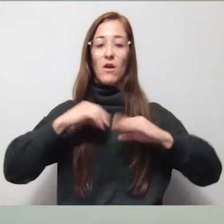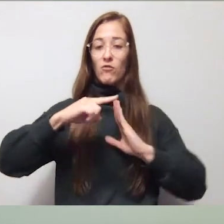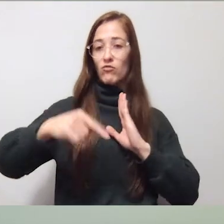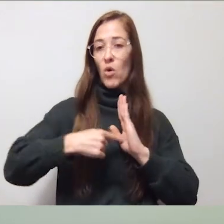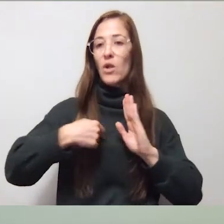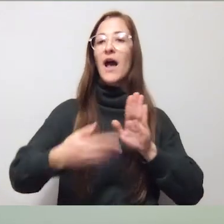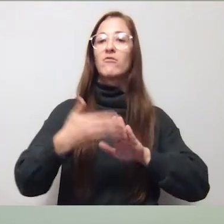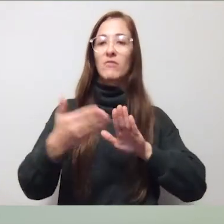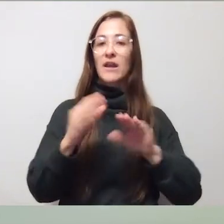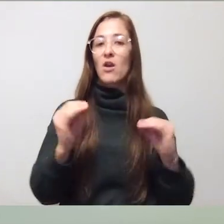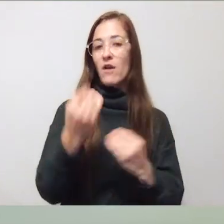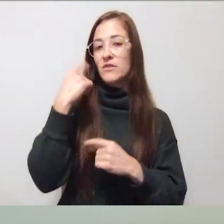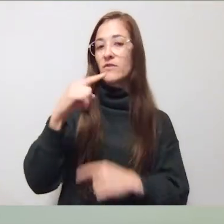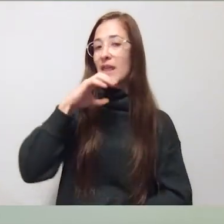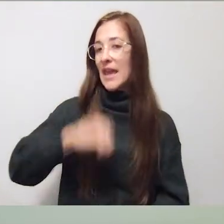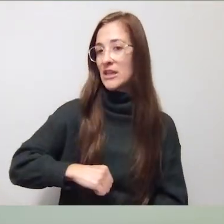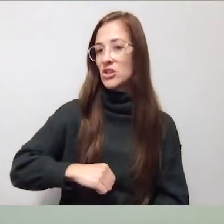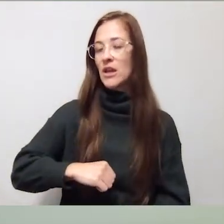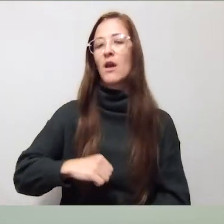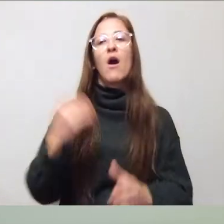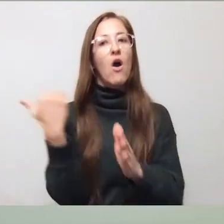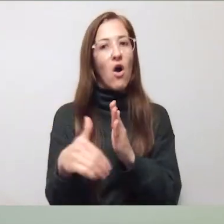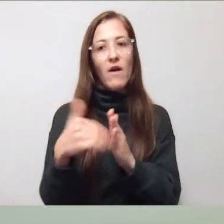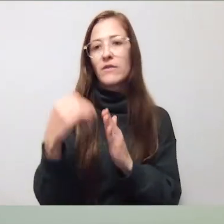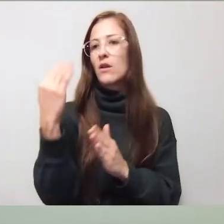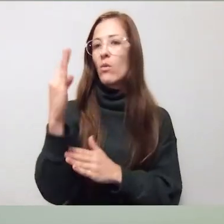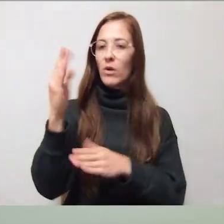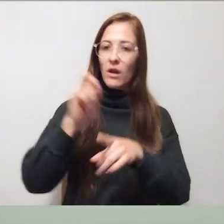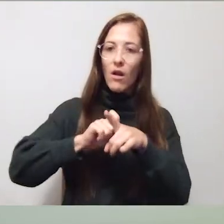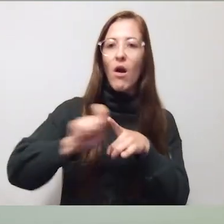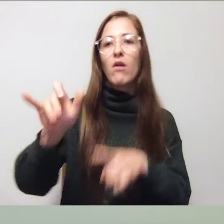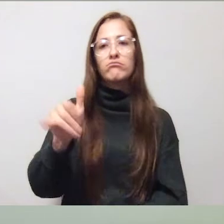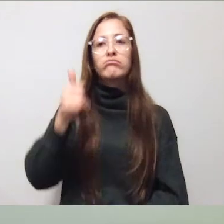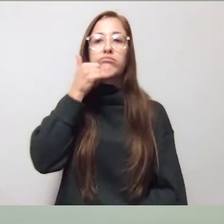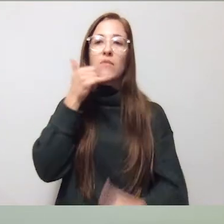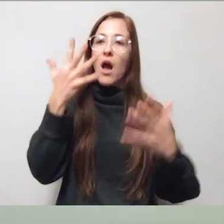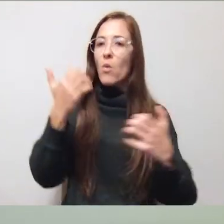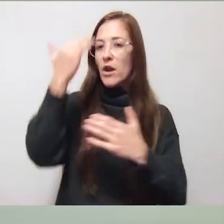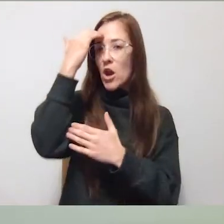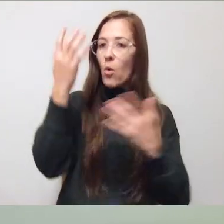And I can't tell you how many times I would have someone call that would say, "I wanna know what to do with my mom."